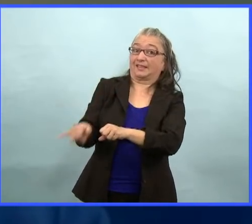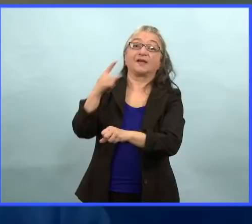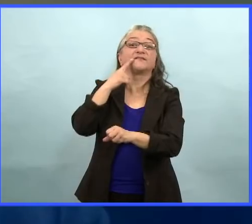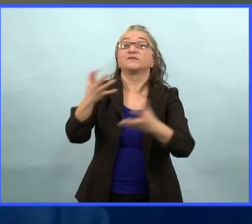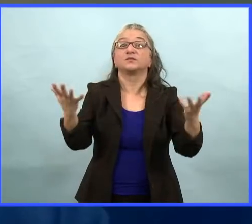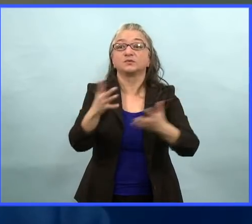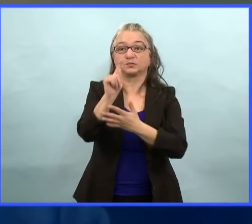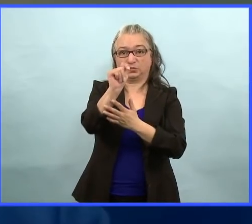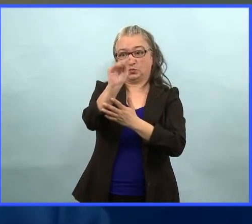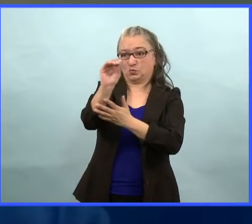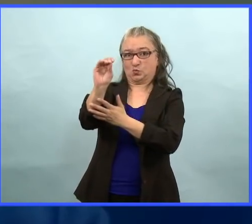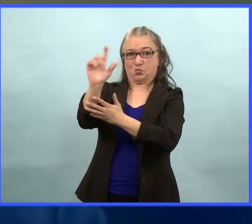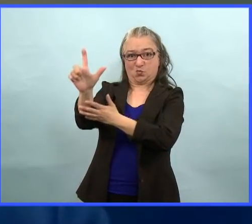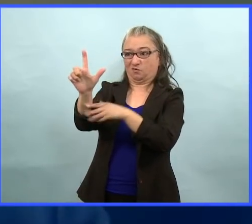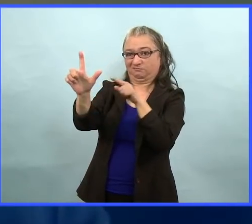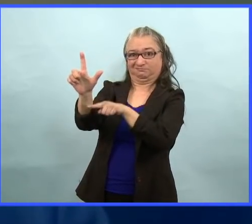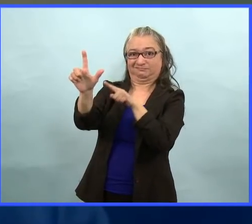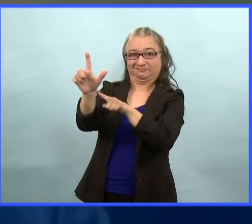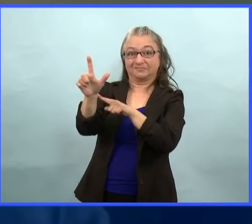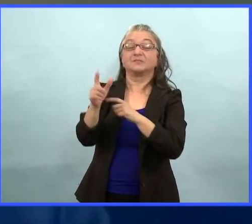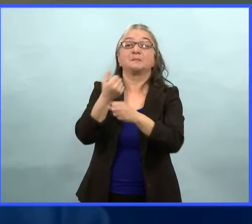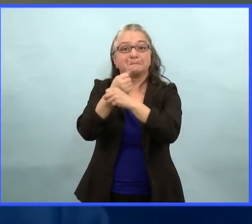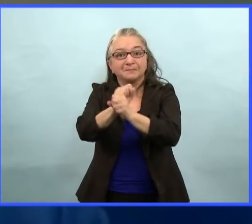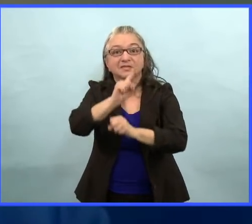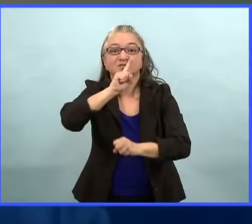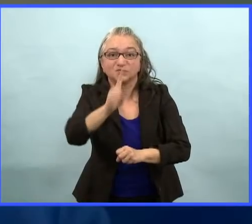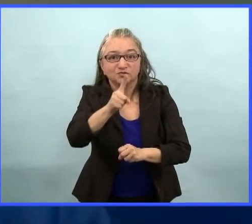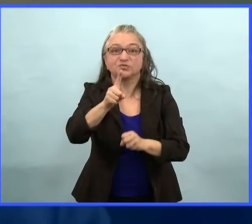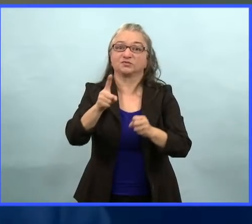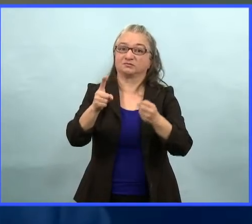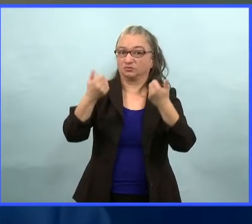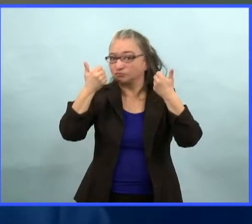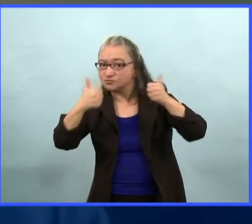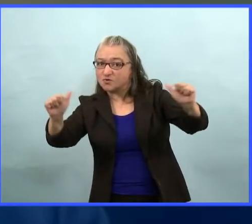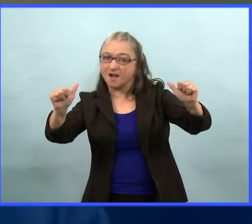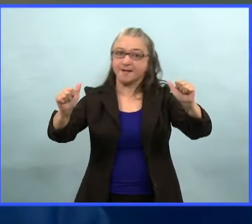steps in order to be able to return hopefully to normal operations as quickly as possible